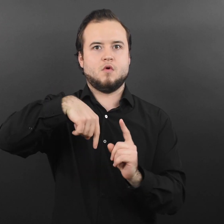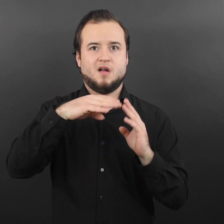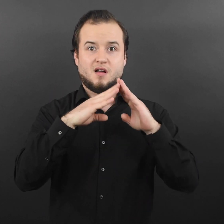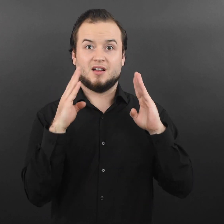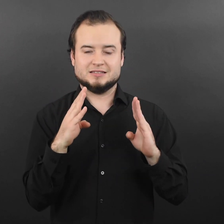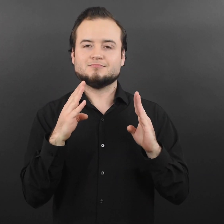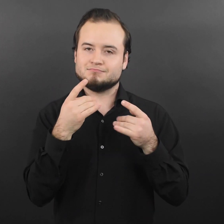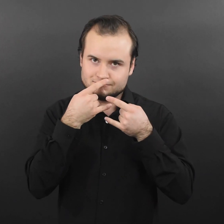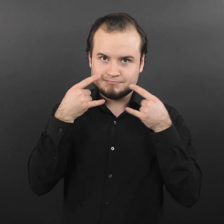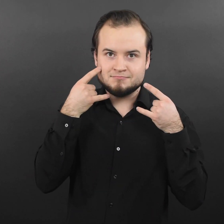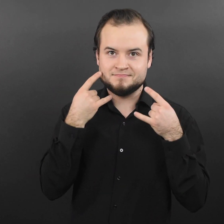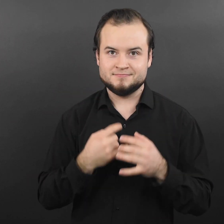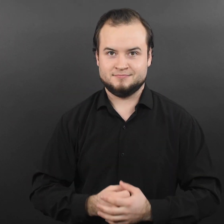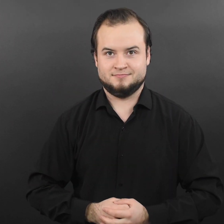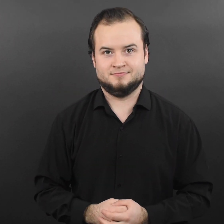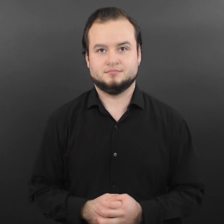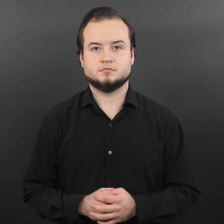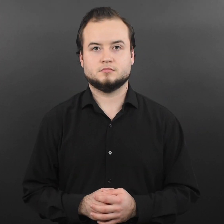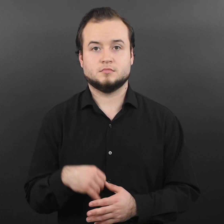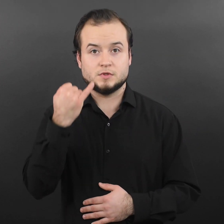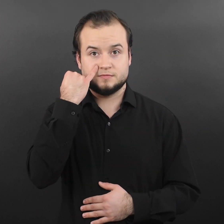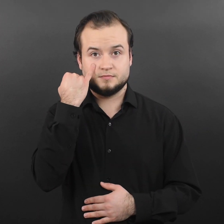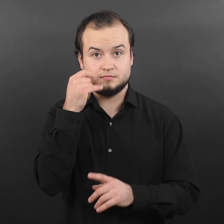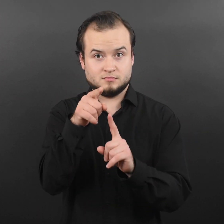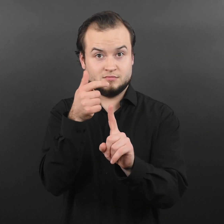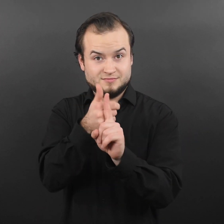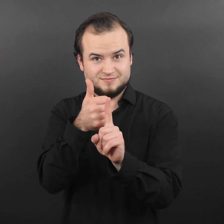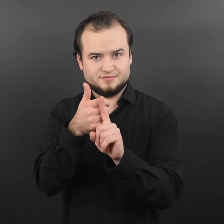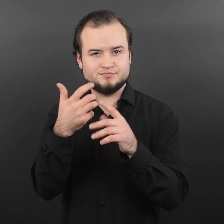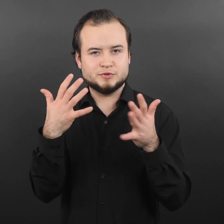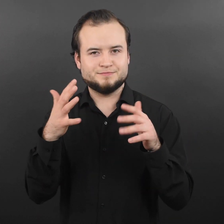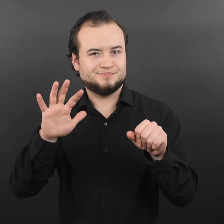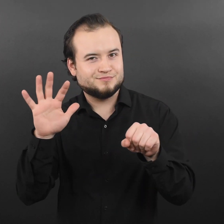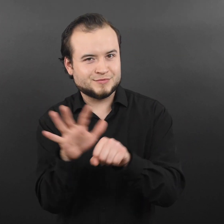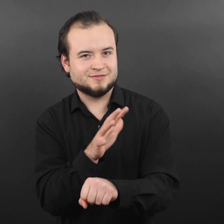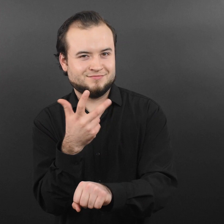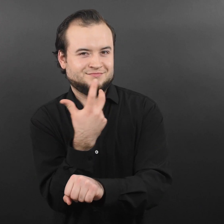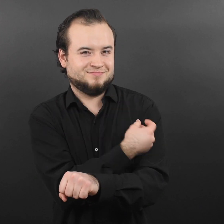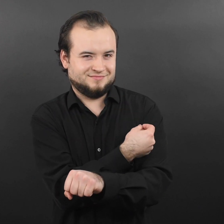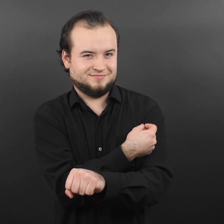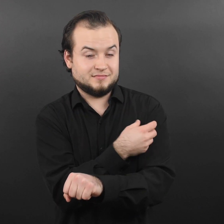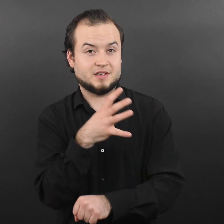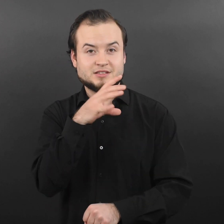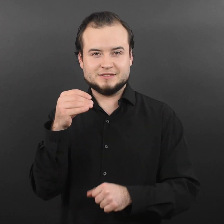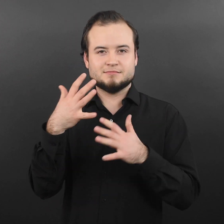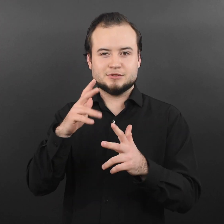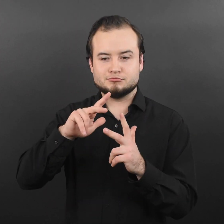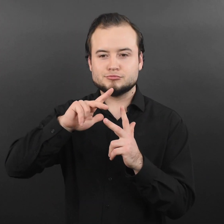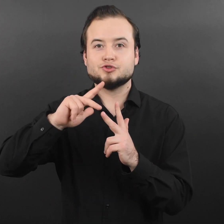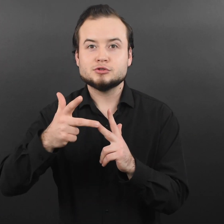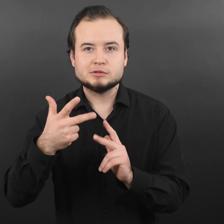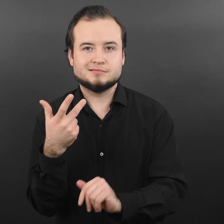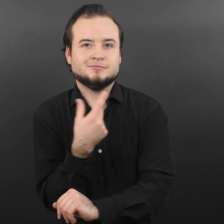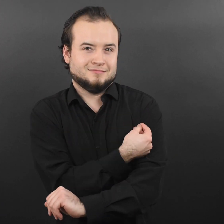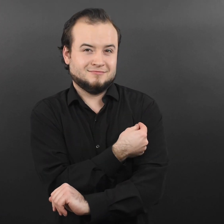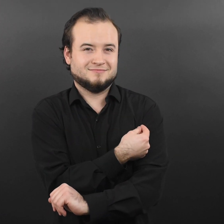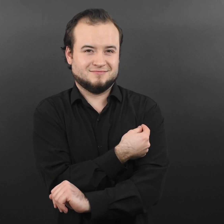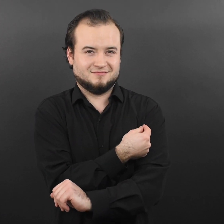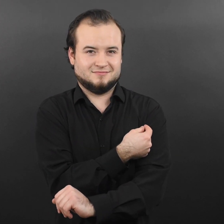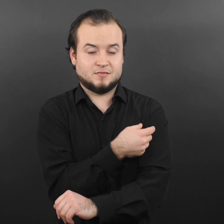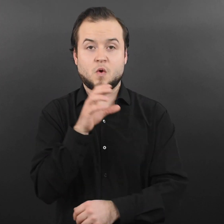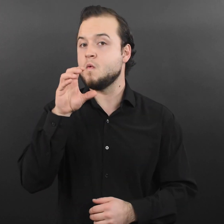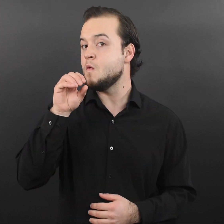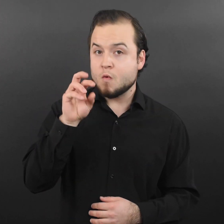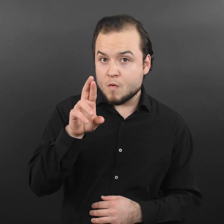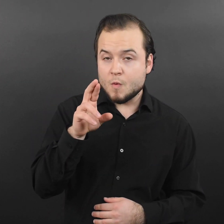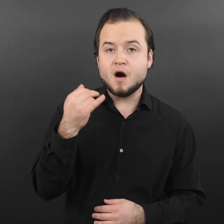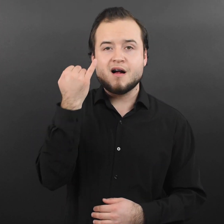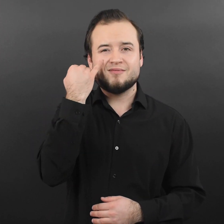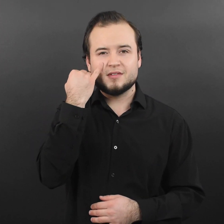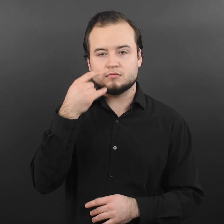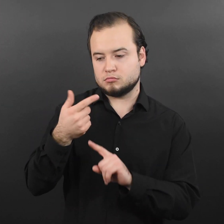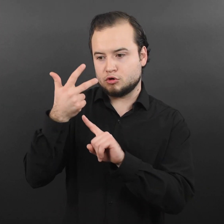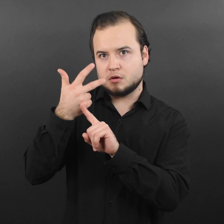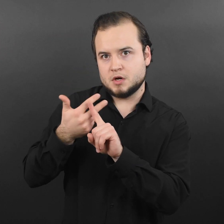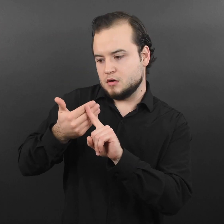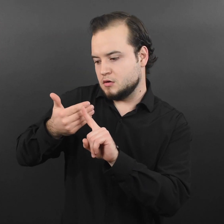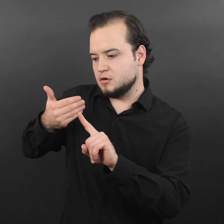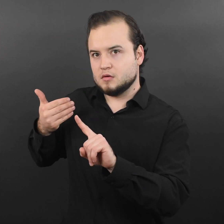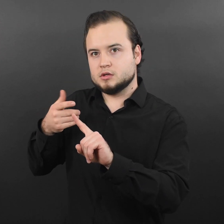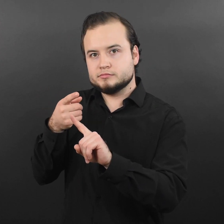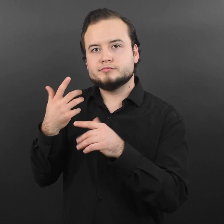• If you are fully vaccinated and boosted when due, or if you had COVID-19 in the past three